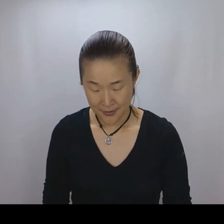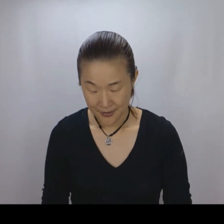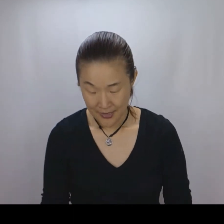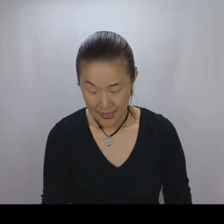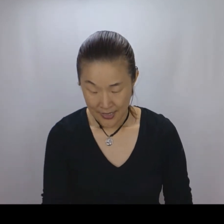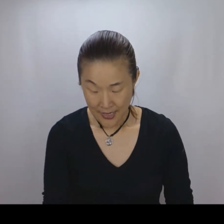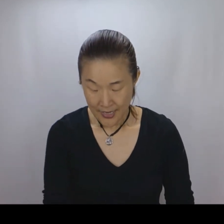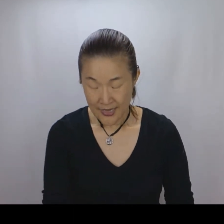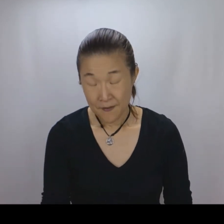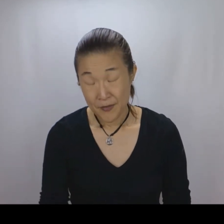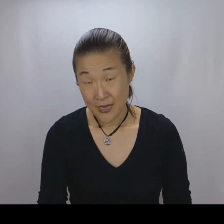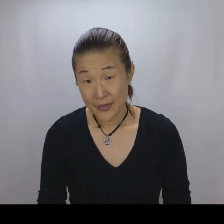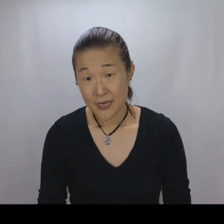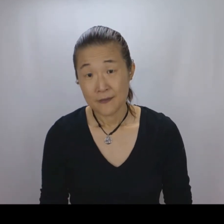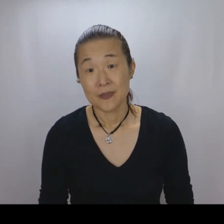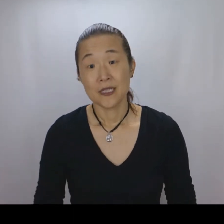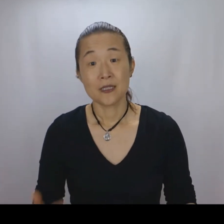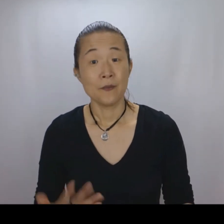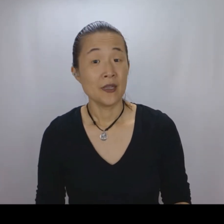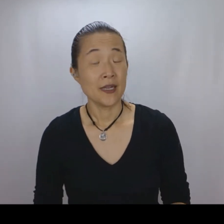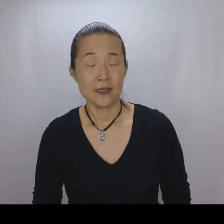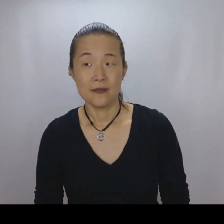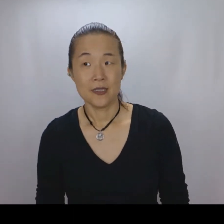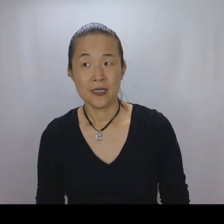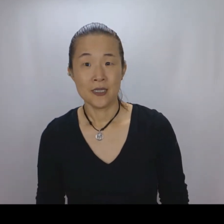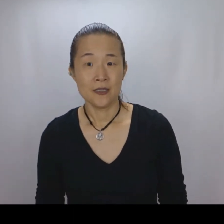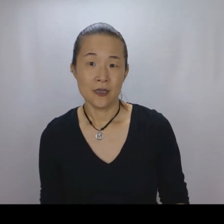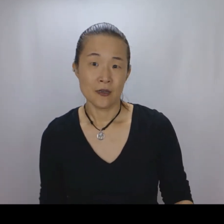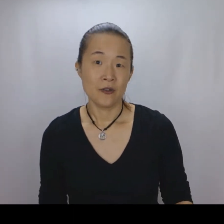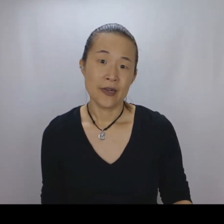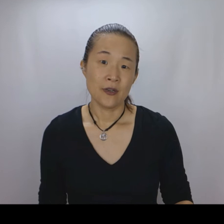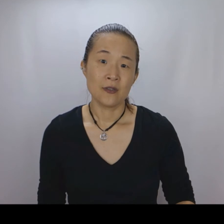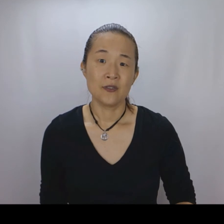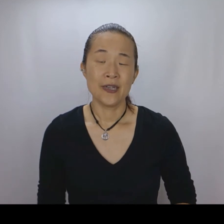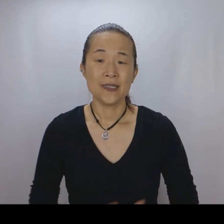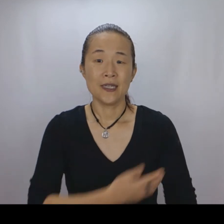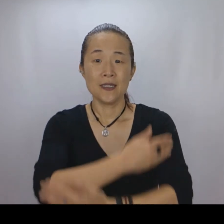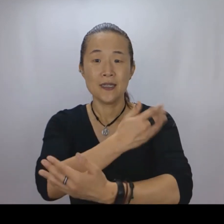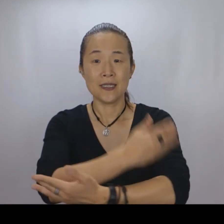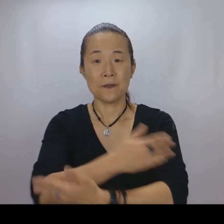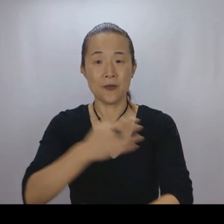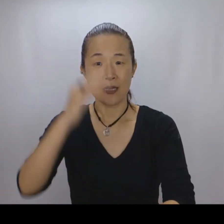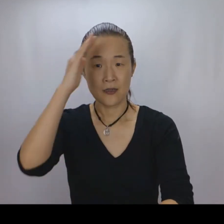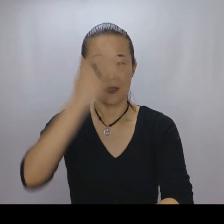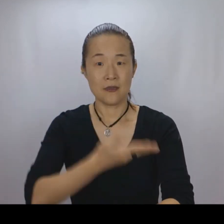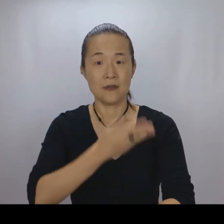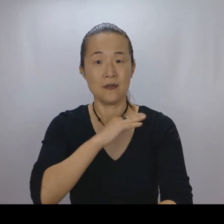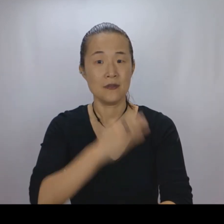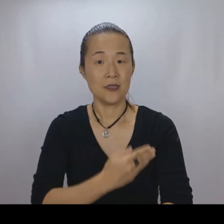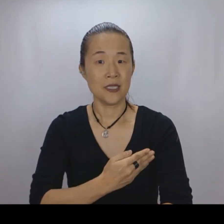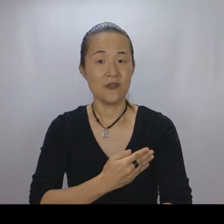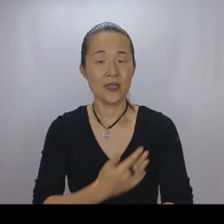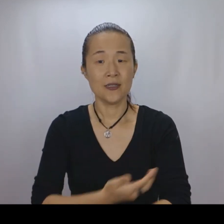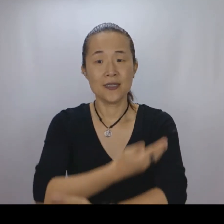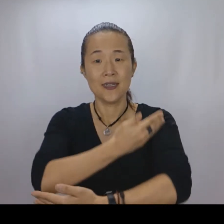And then baby is going to be like son, daughter, granddaughter, or grandson except without the signifiers.